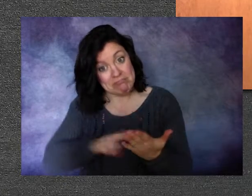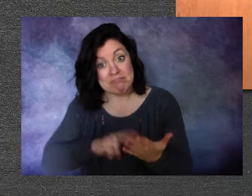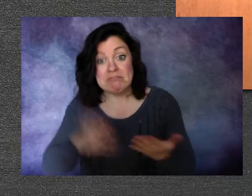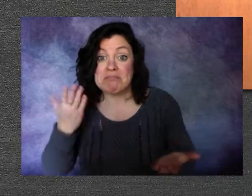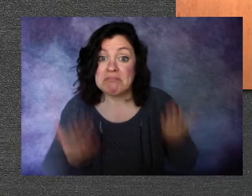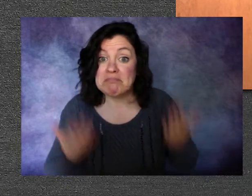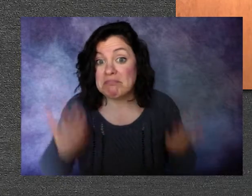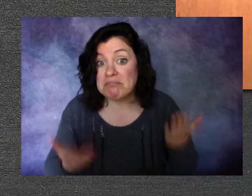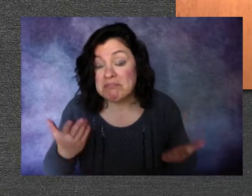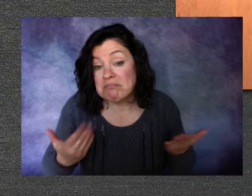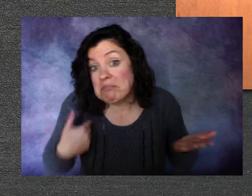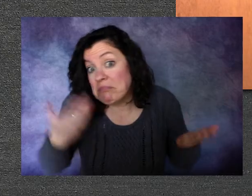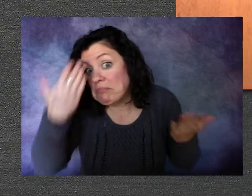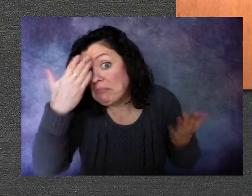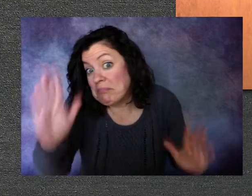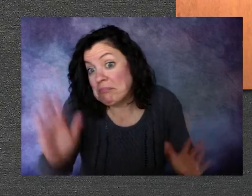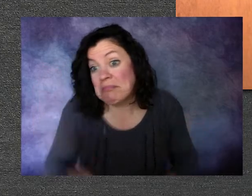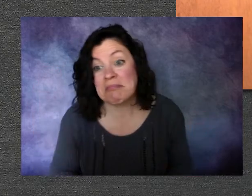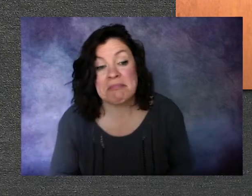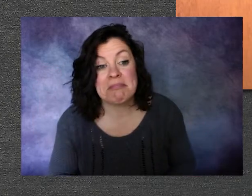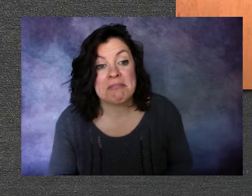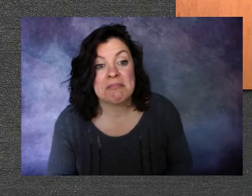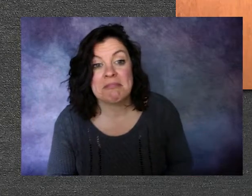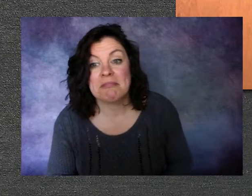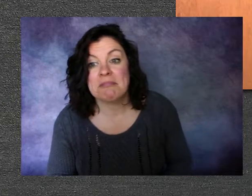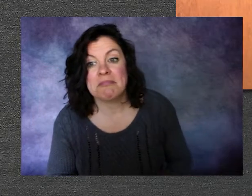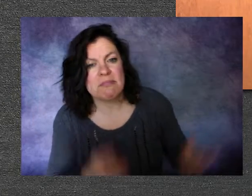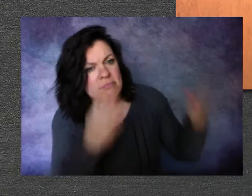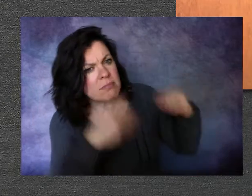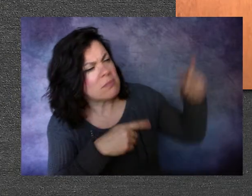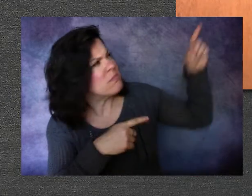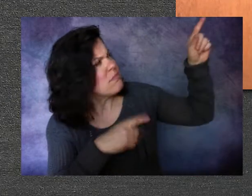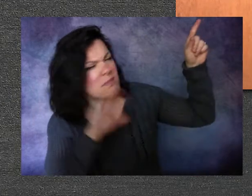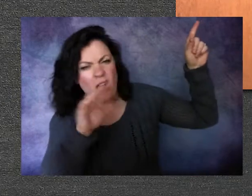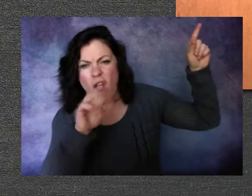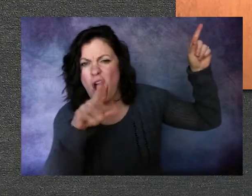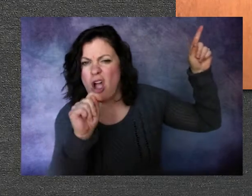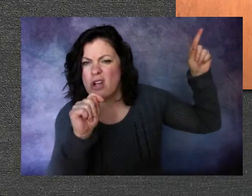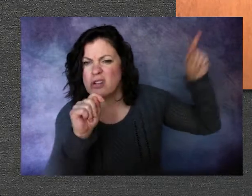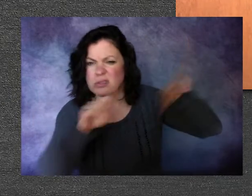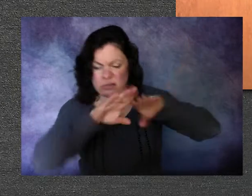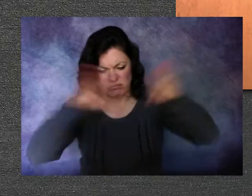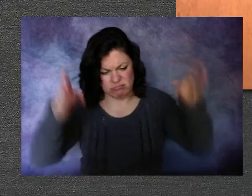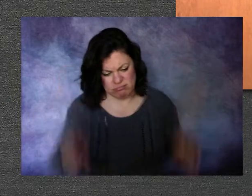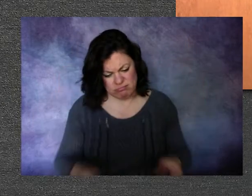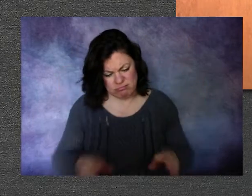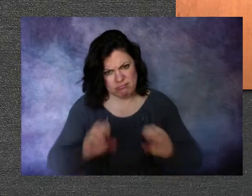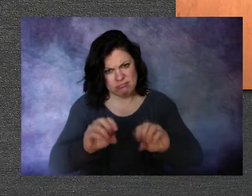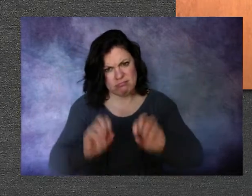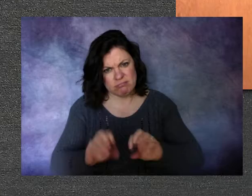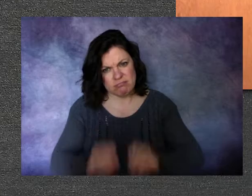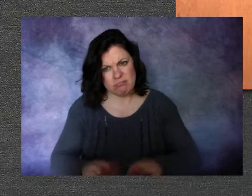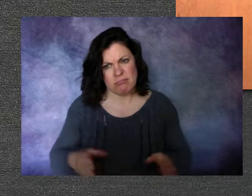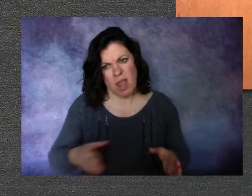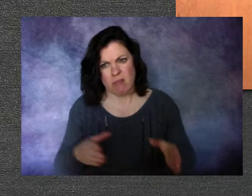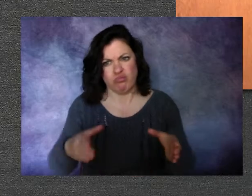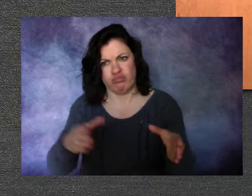I know, I don't know either. All right, we have a cart over there. Hmm, I wonder what goes on that cart.